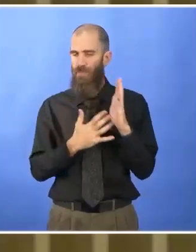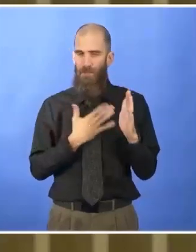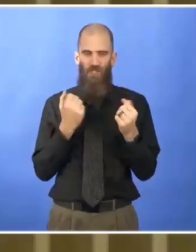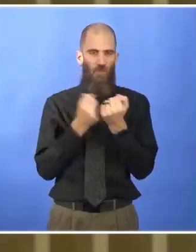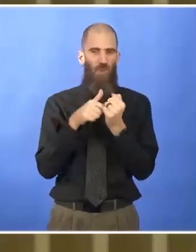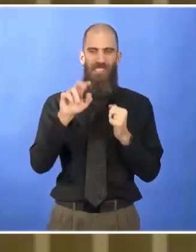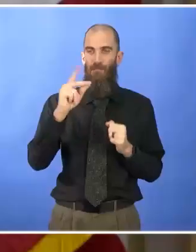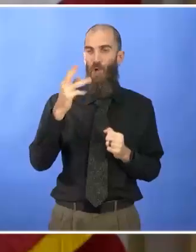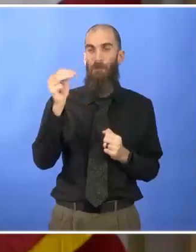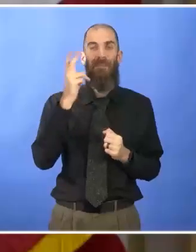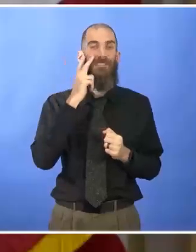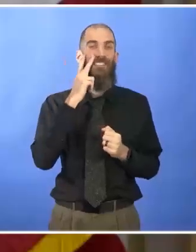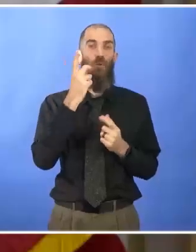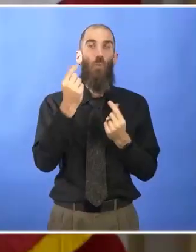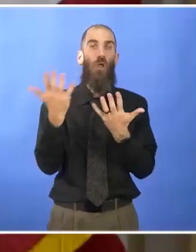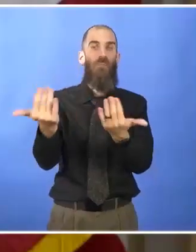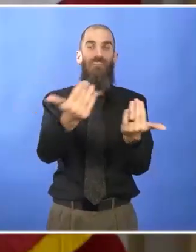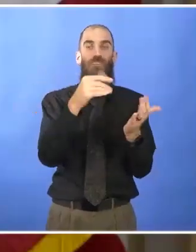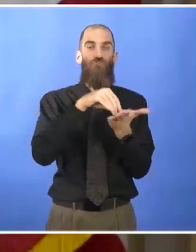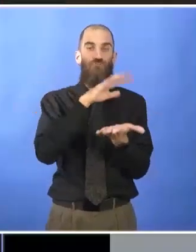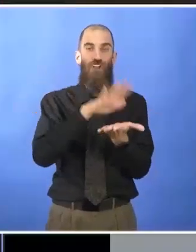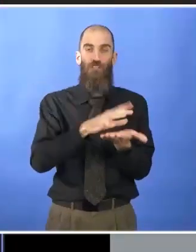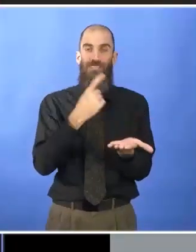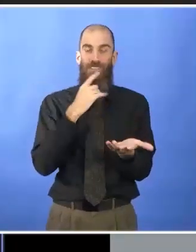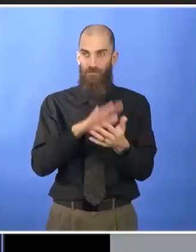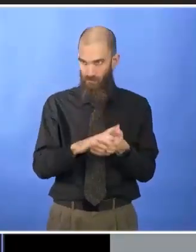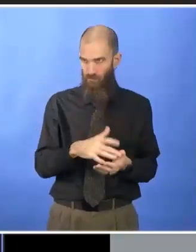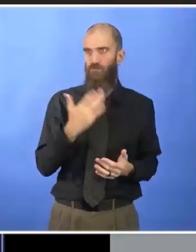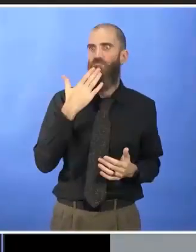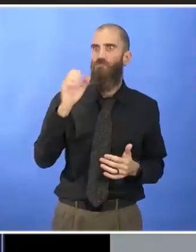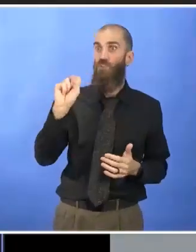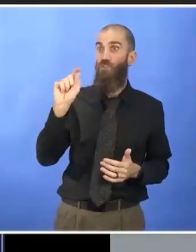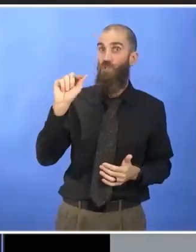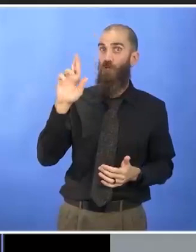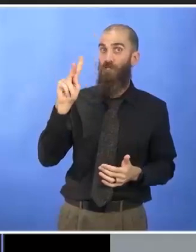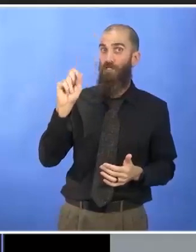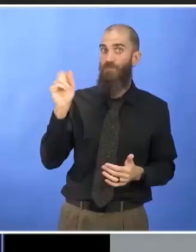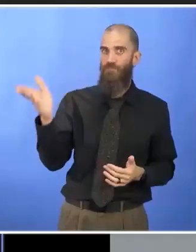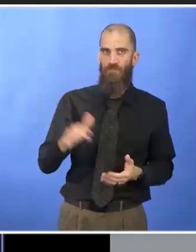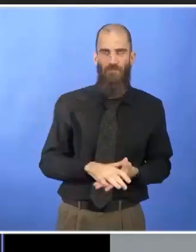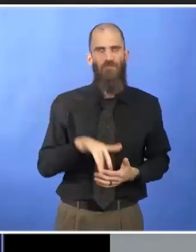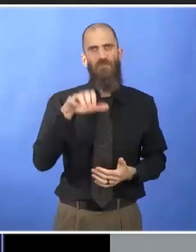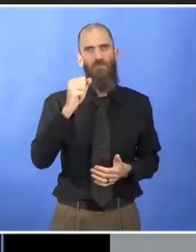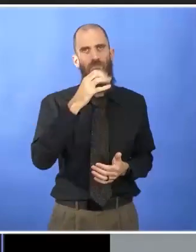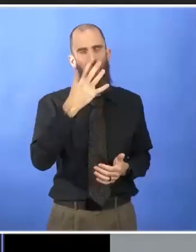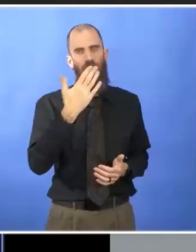THANKS. COMMISSIONER STARKS? COMMISSIONER STARKS.